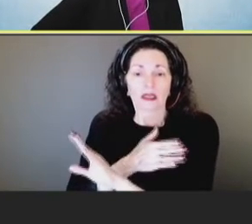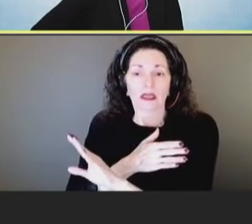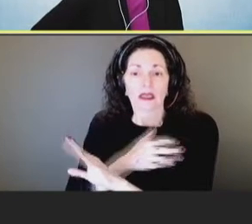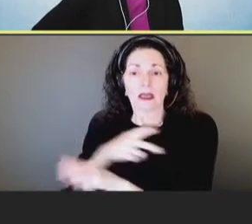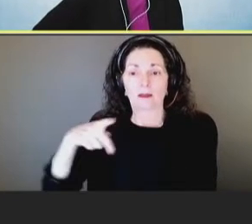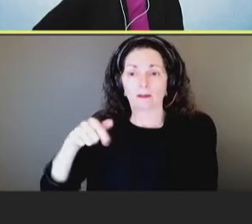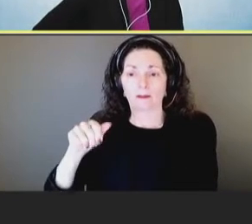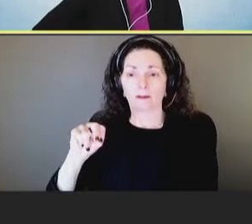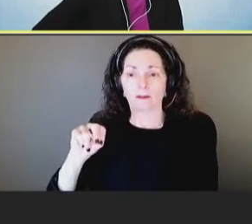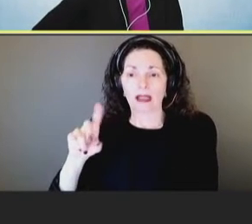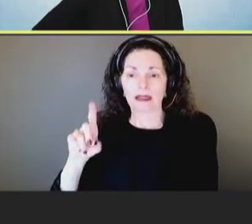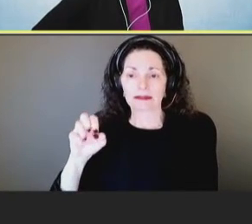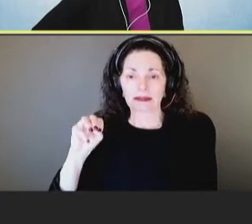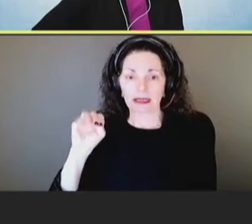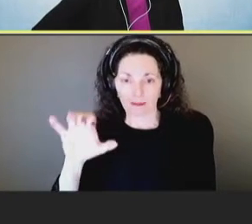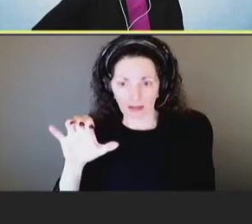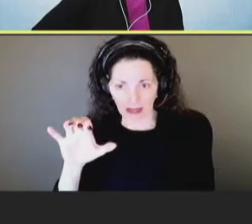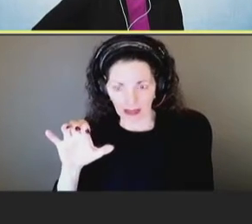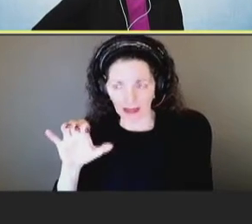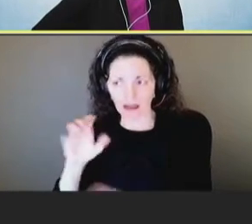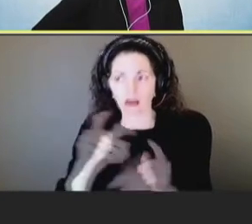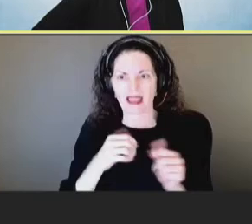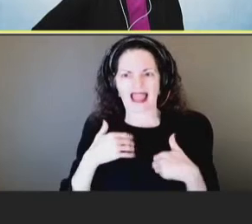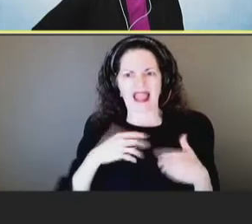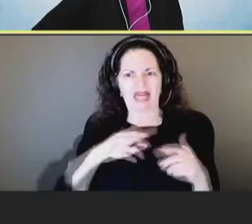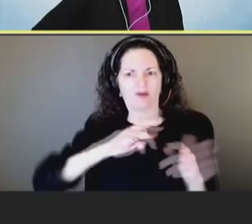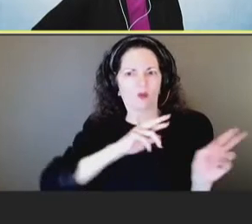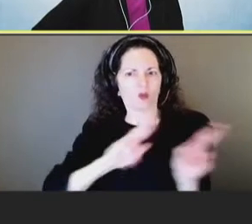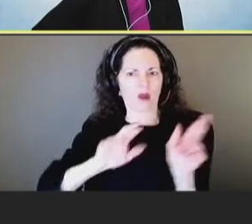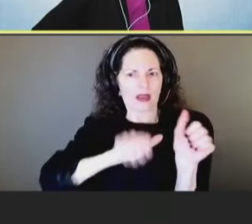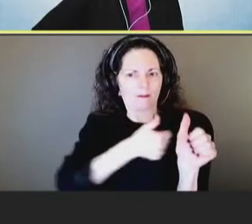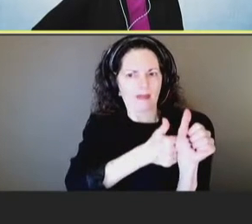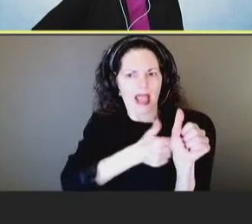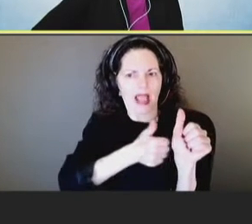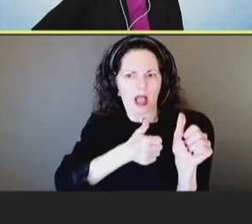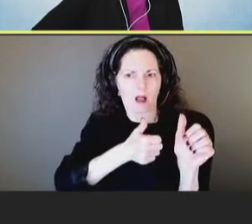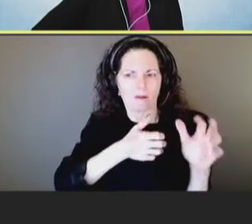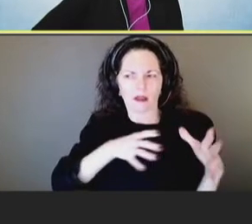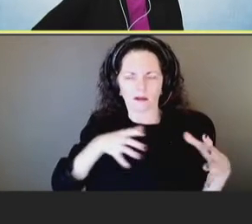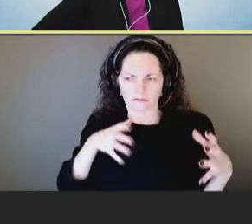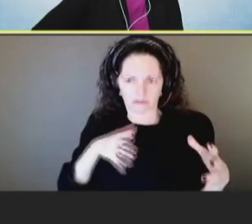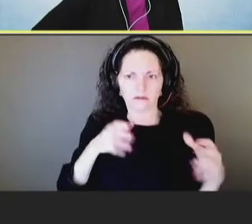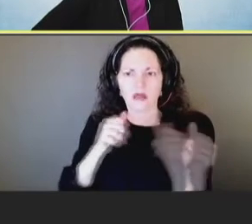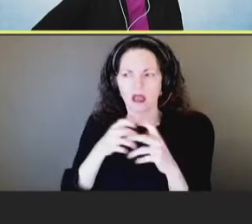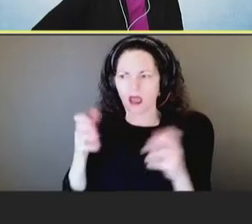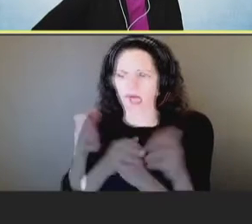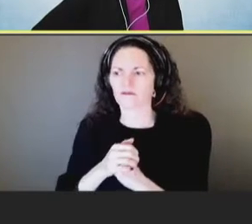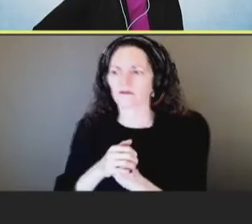And this program contains a robust library of influenza virus vaccine seeds, as well as bulk